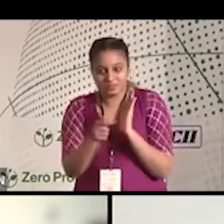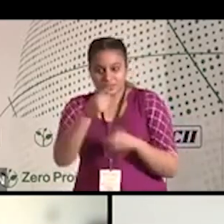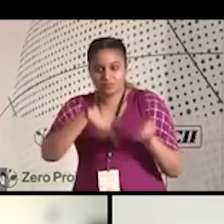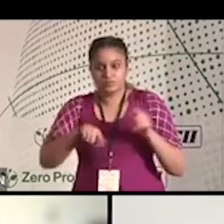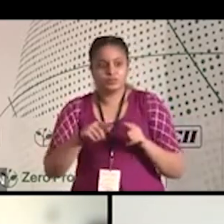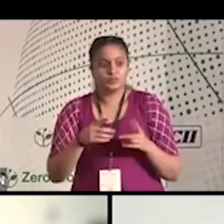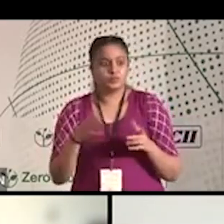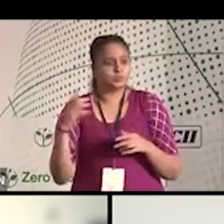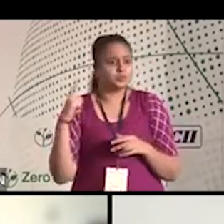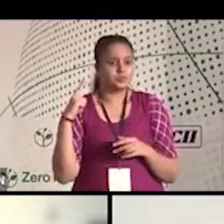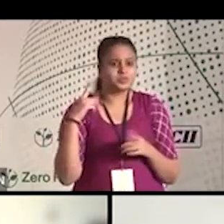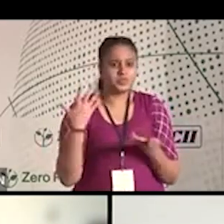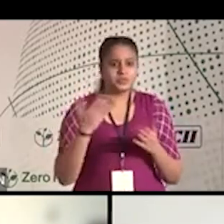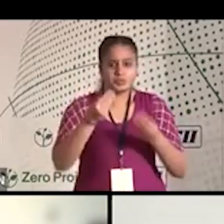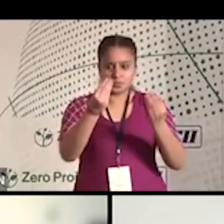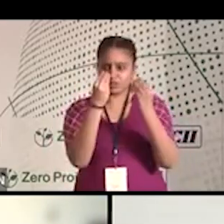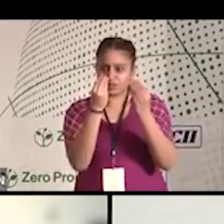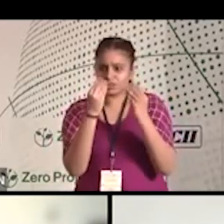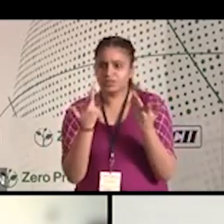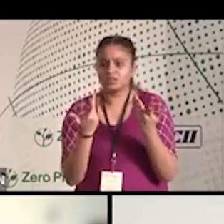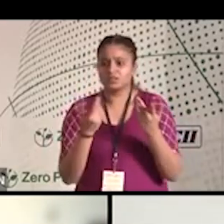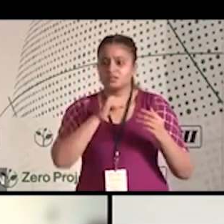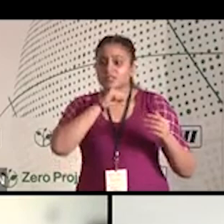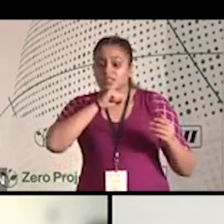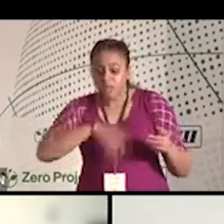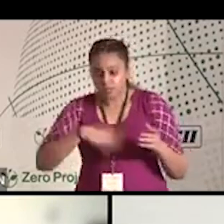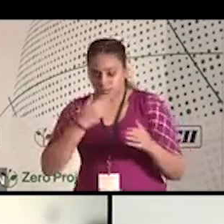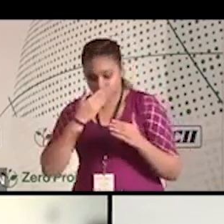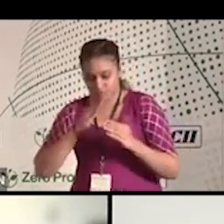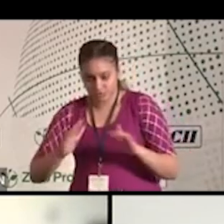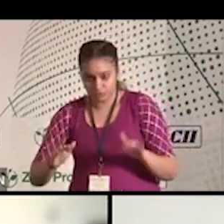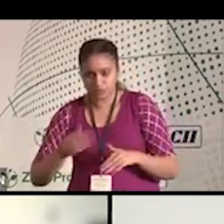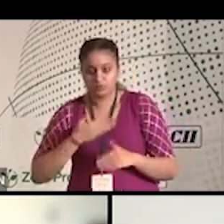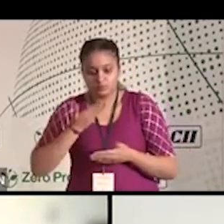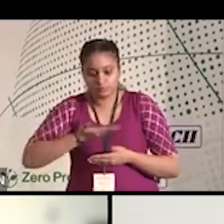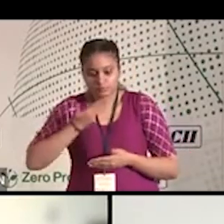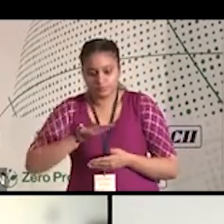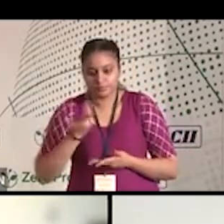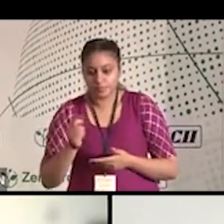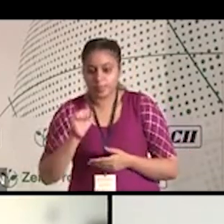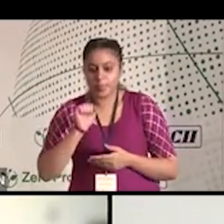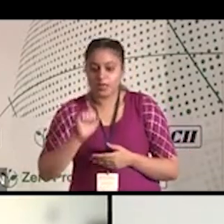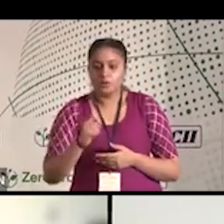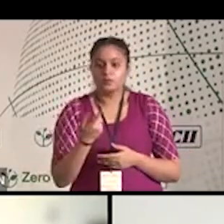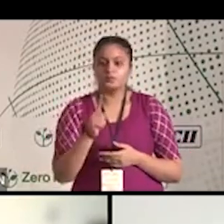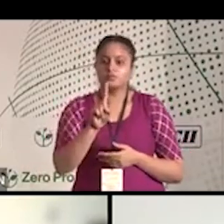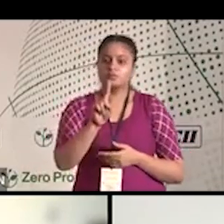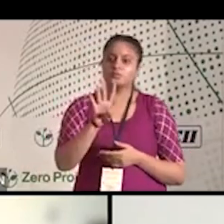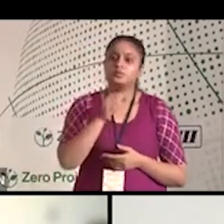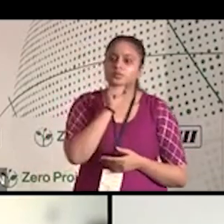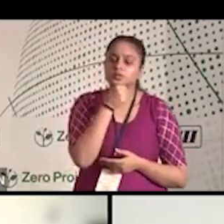wait to teach a young adult when he or she is 14 years of age.